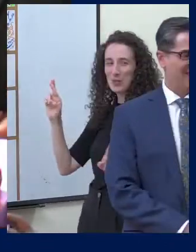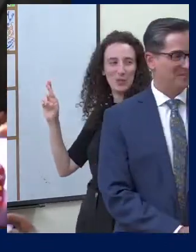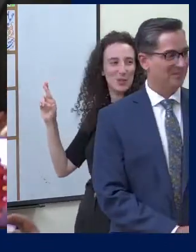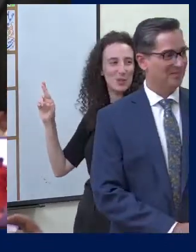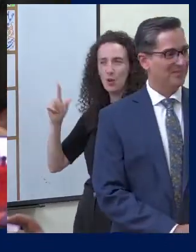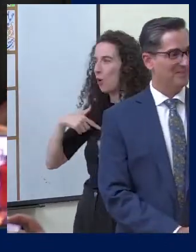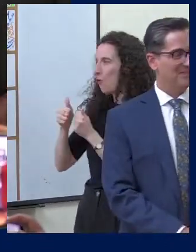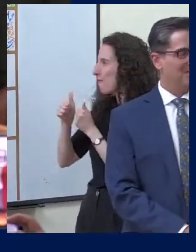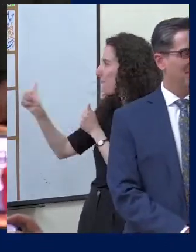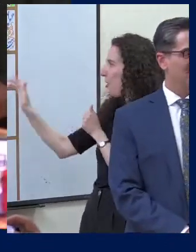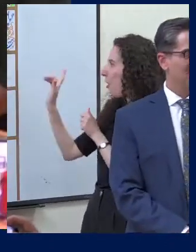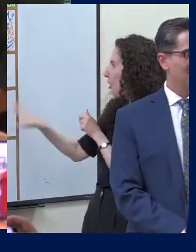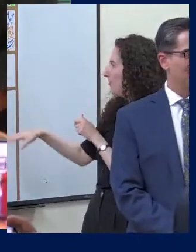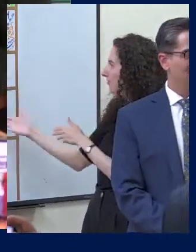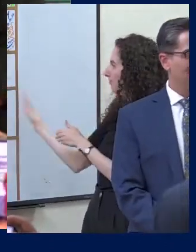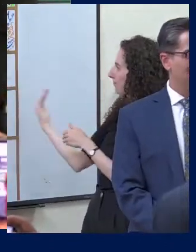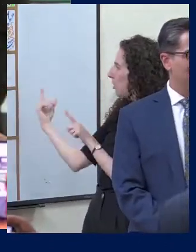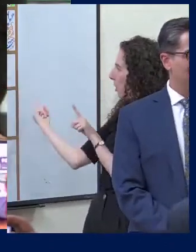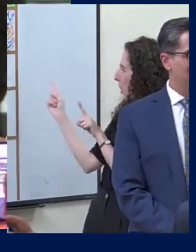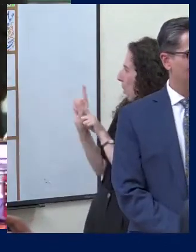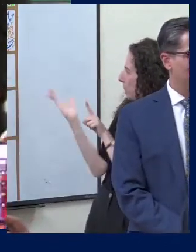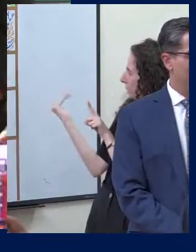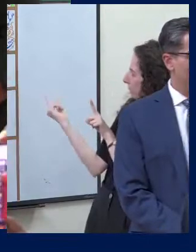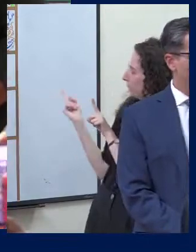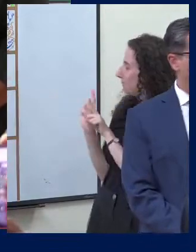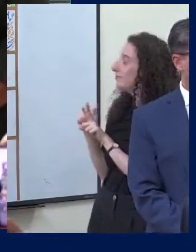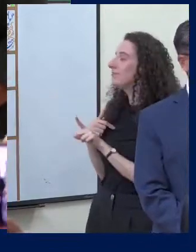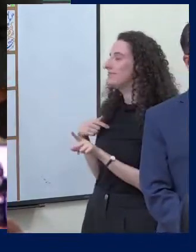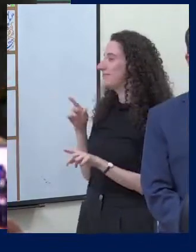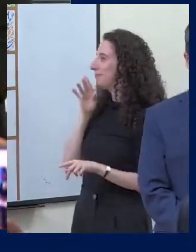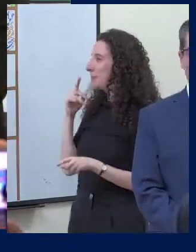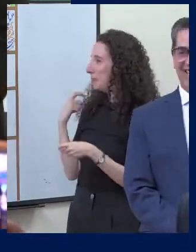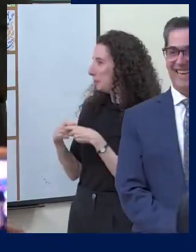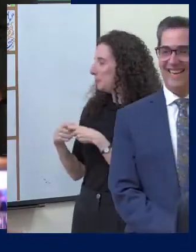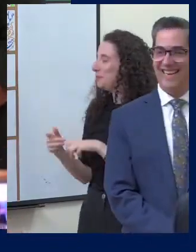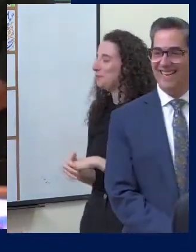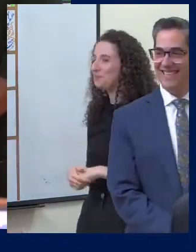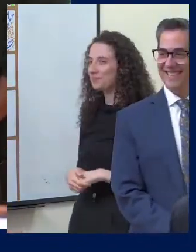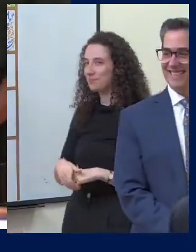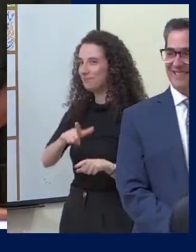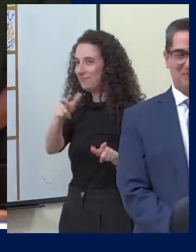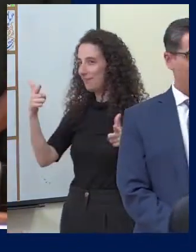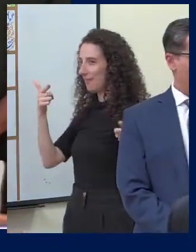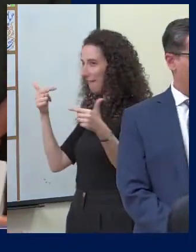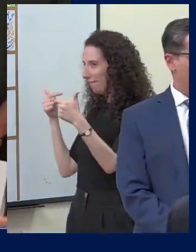You are too far away.